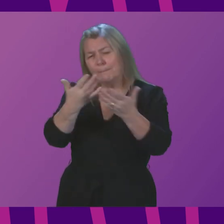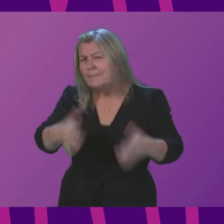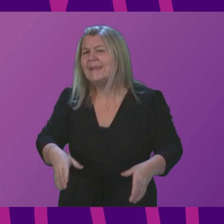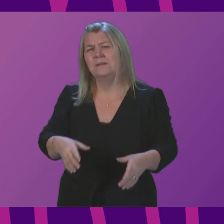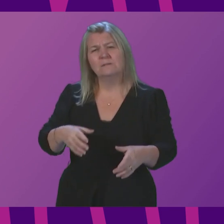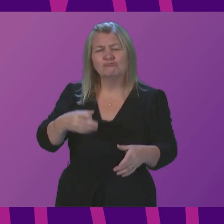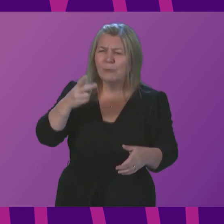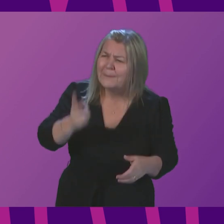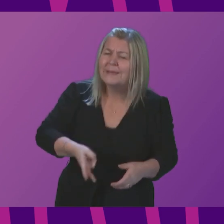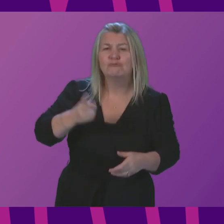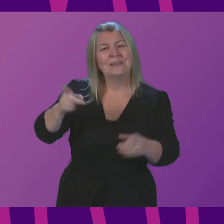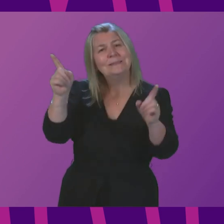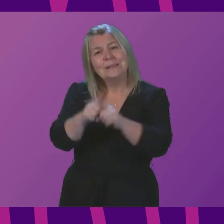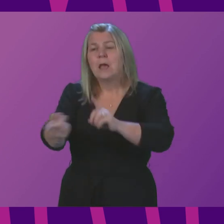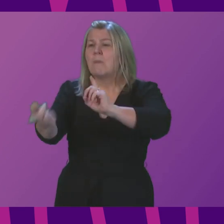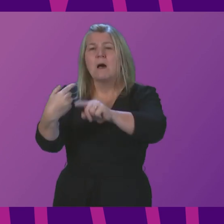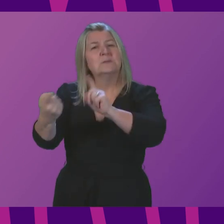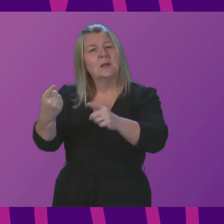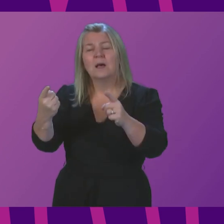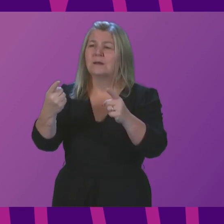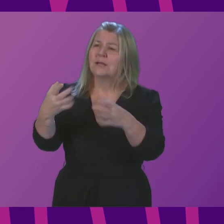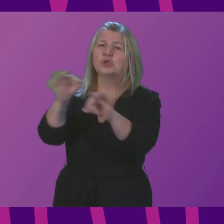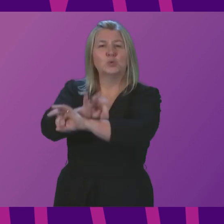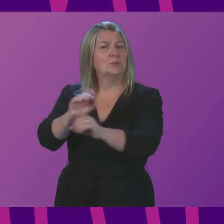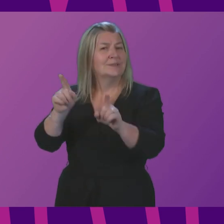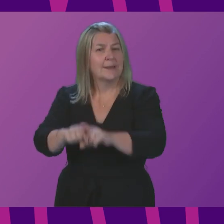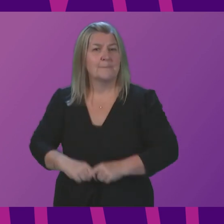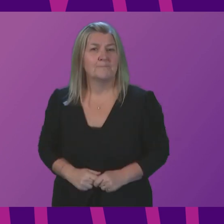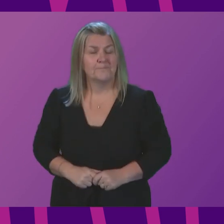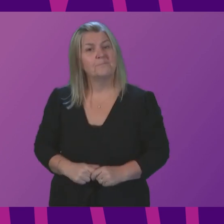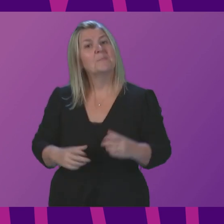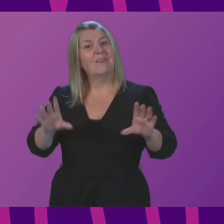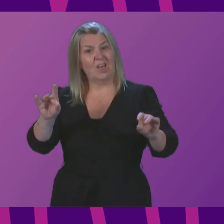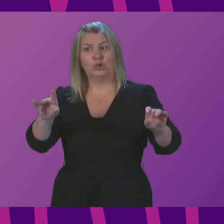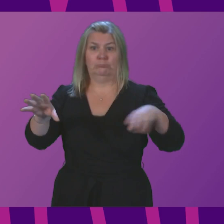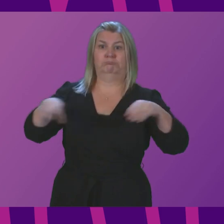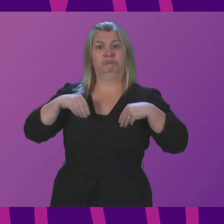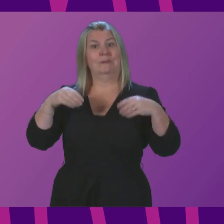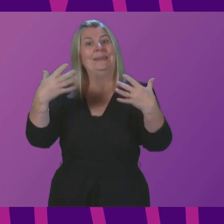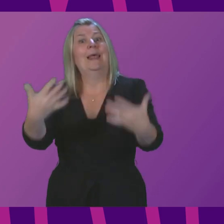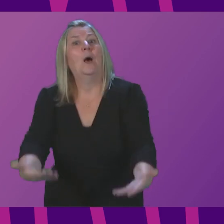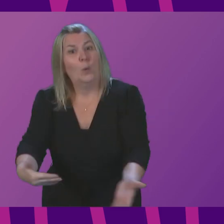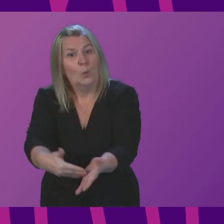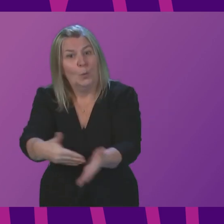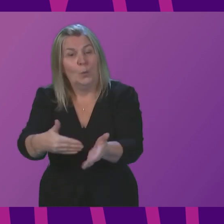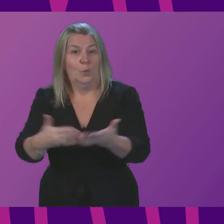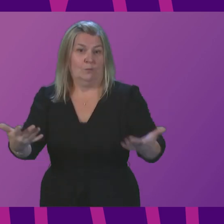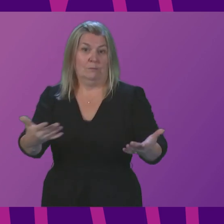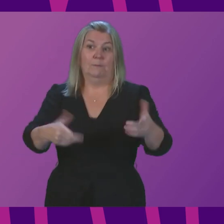heard the same answers and excuses. Infections are happening now. Patients are dying now.